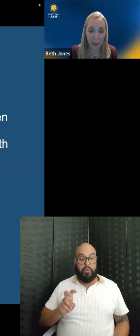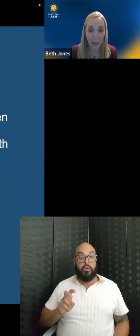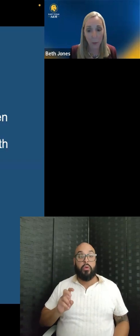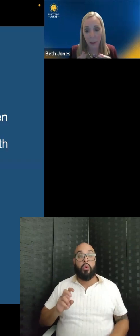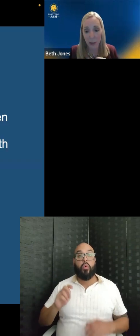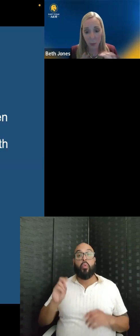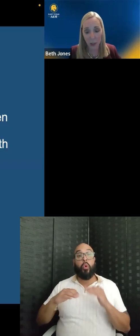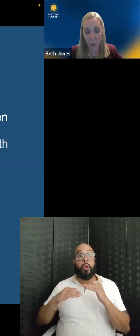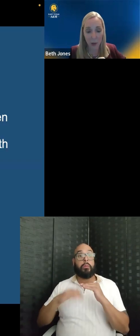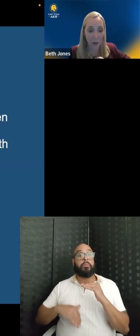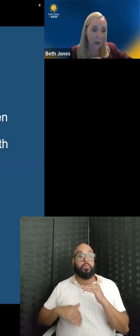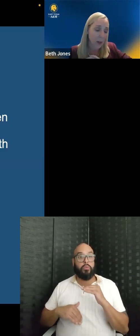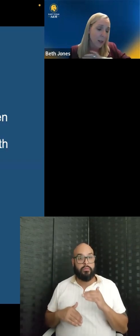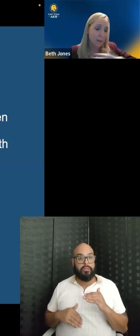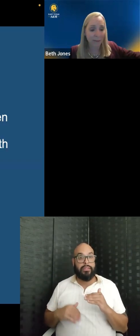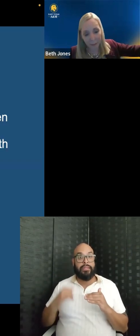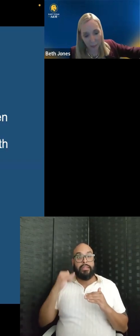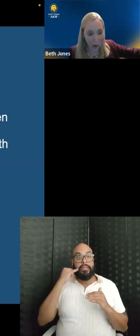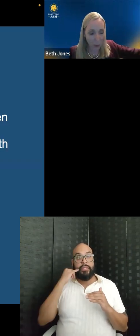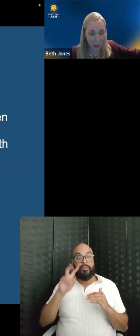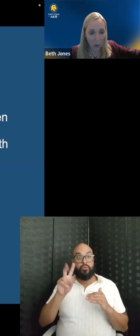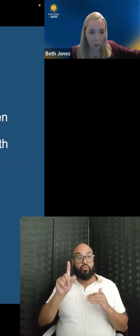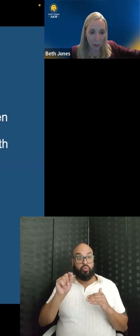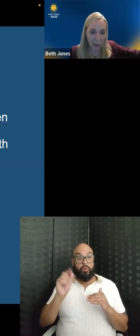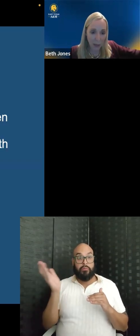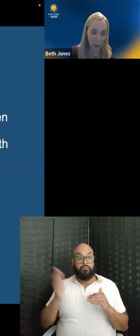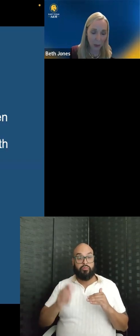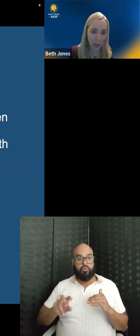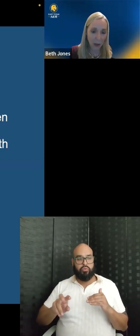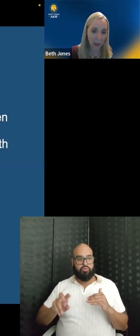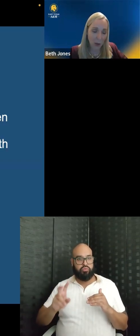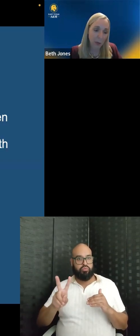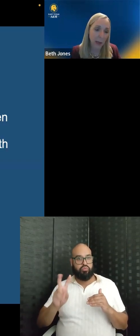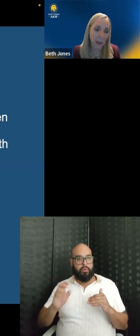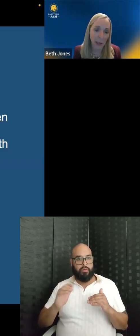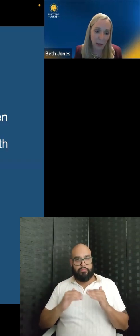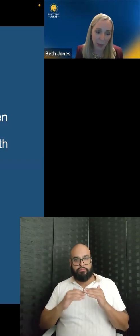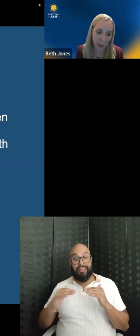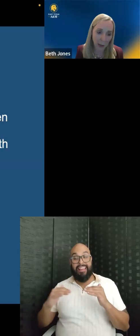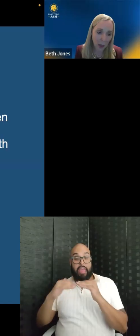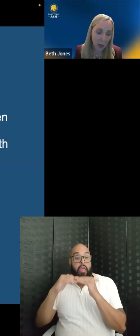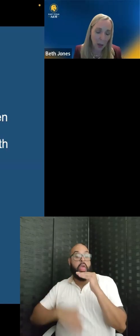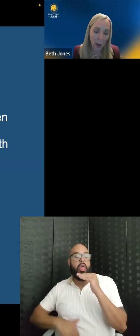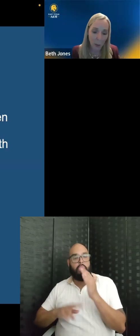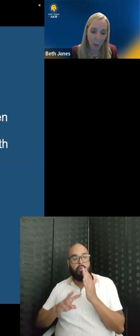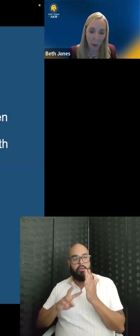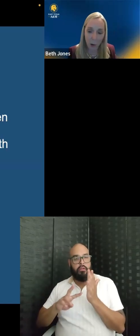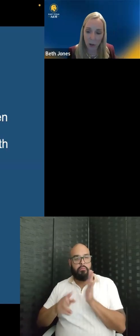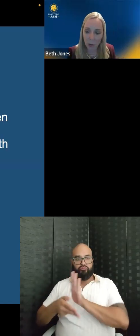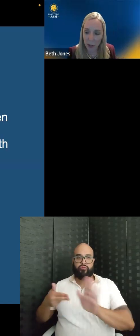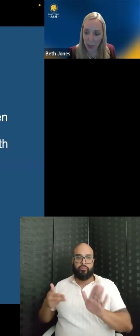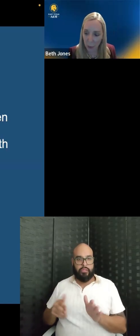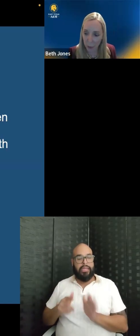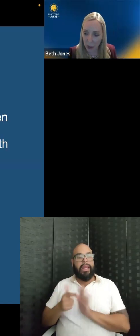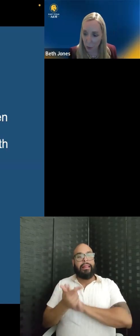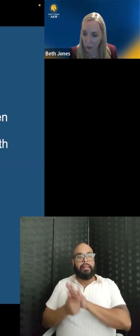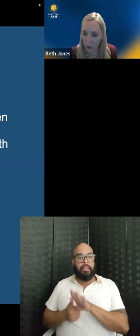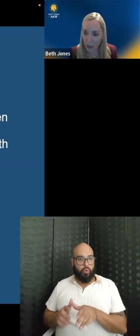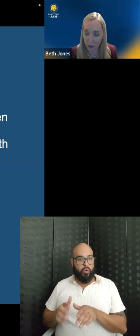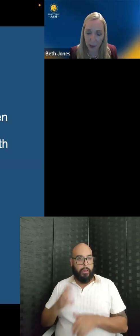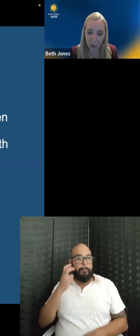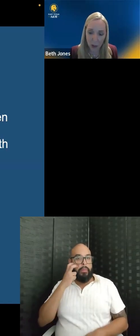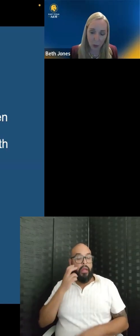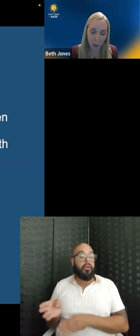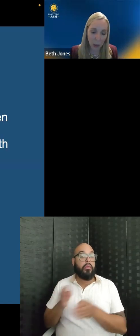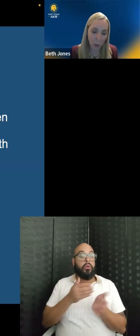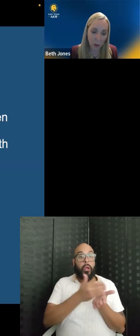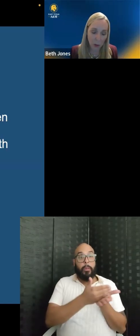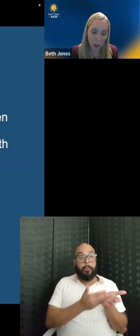Anything really 2,200 all the way to total blindness would be considered legally blind, where partial sight would be 2070 to 2,200.